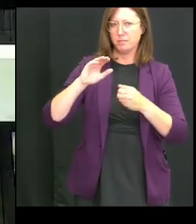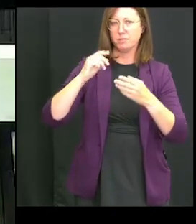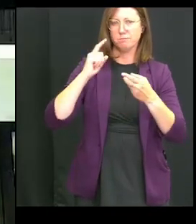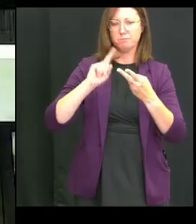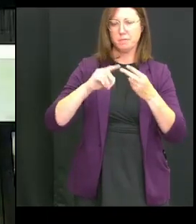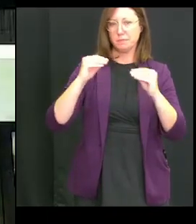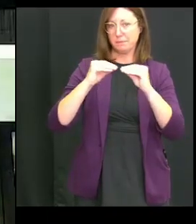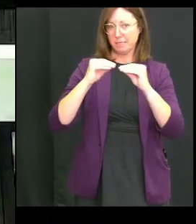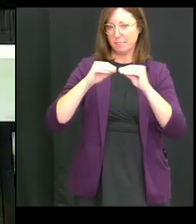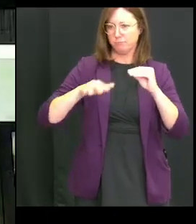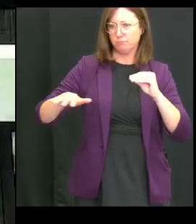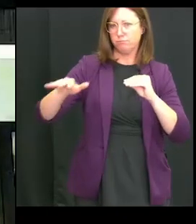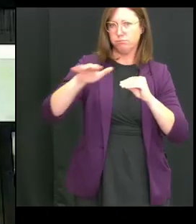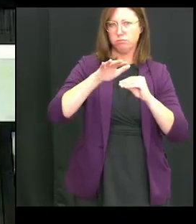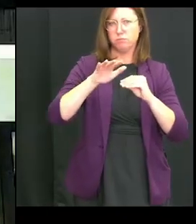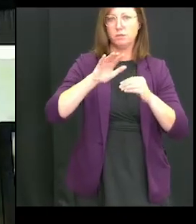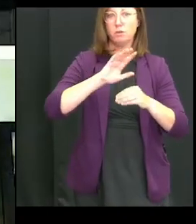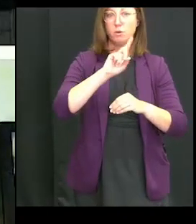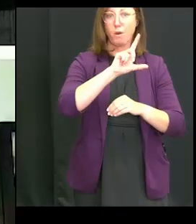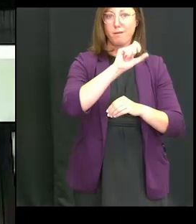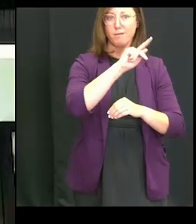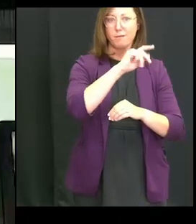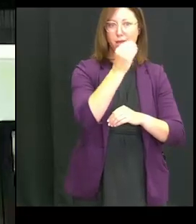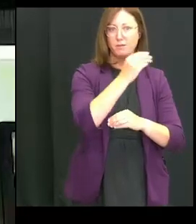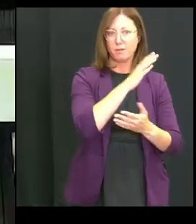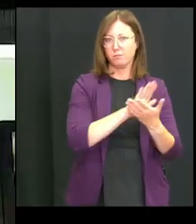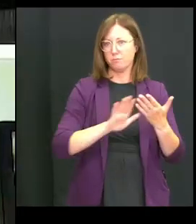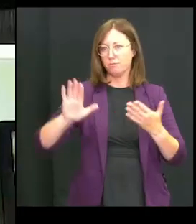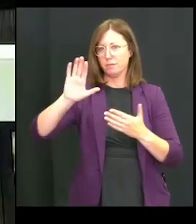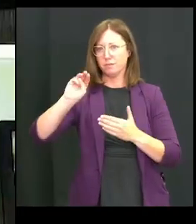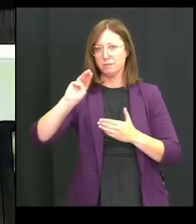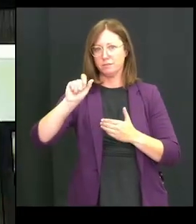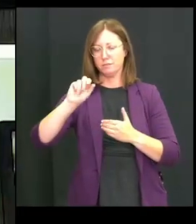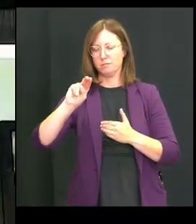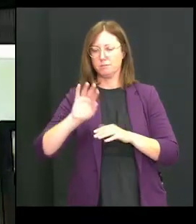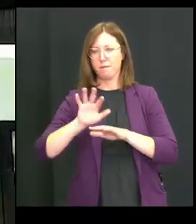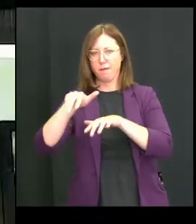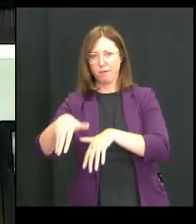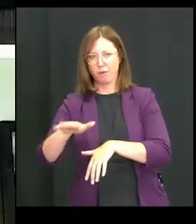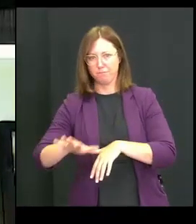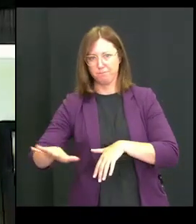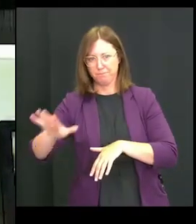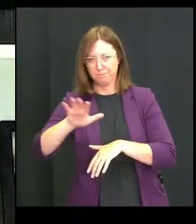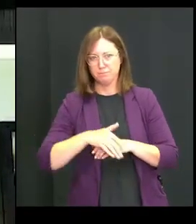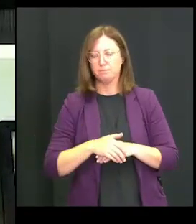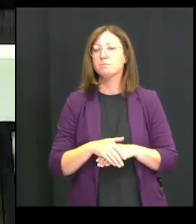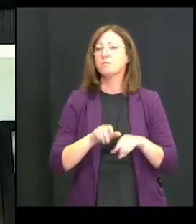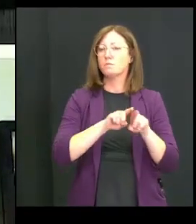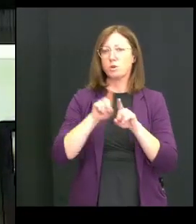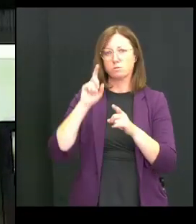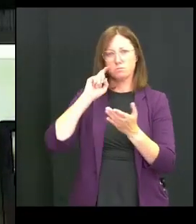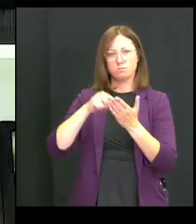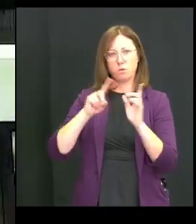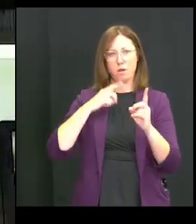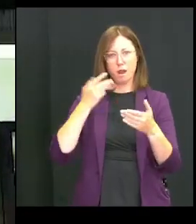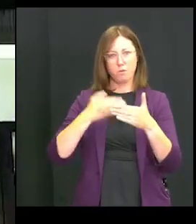and they span from Lake Ontario to the Niagara Escarpment. I would also like to acknowledge the land upon which I was born and raised,